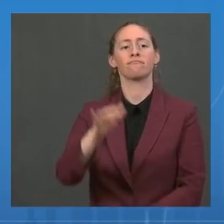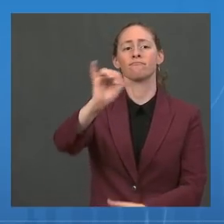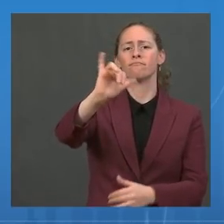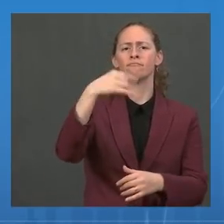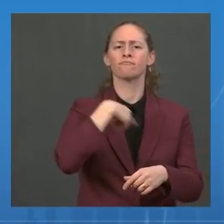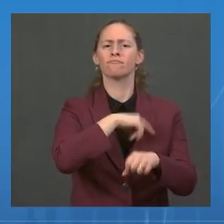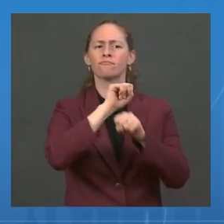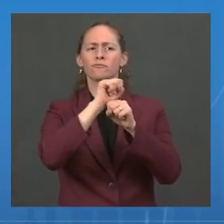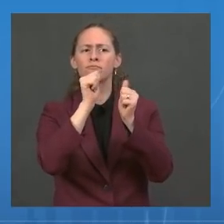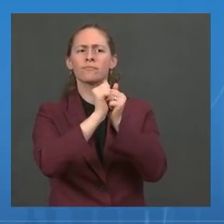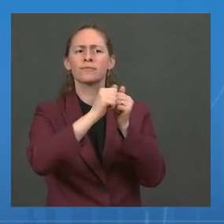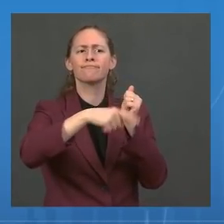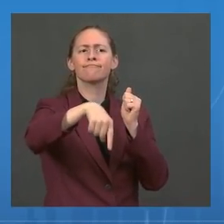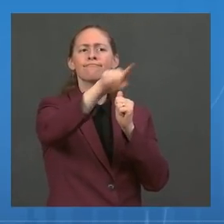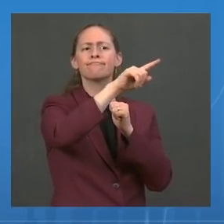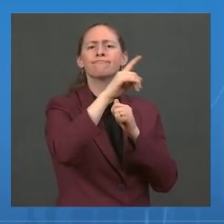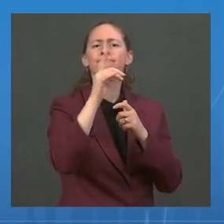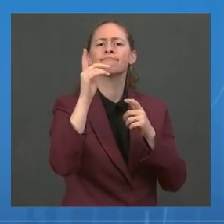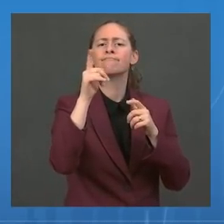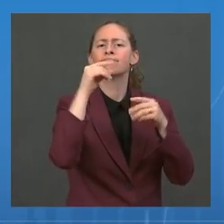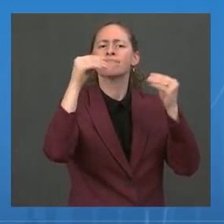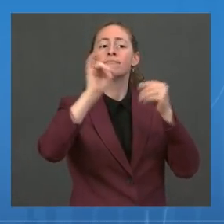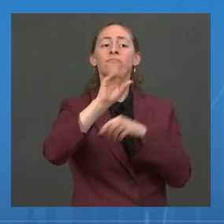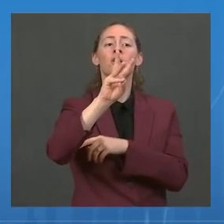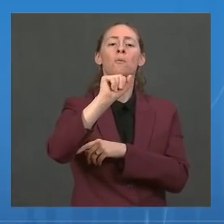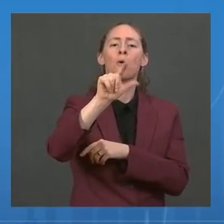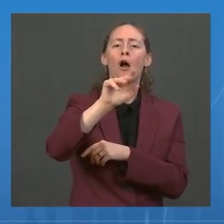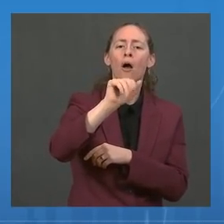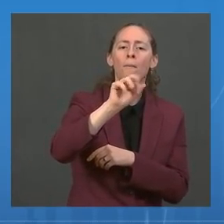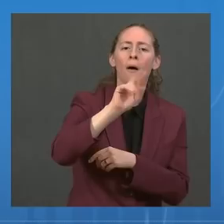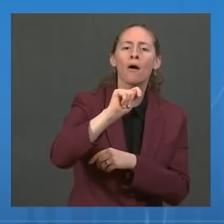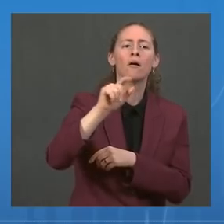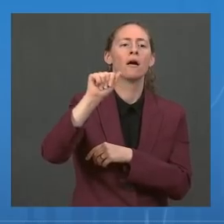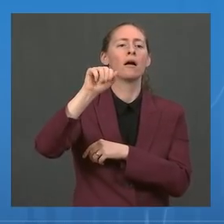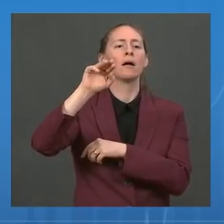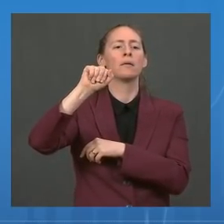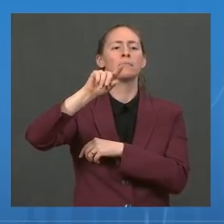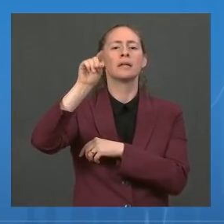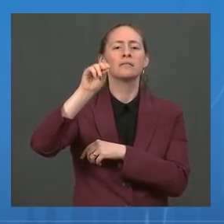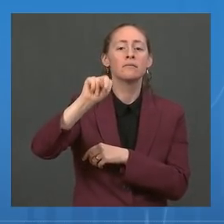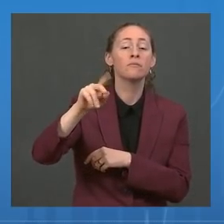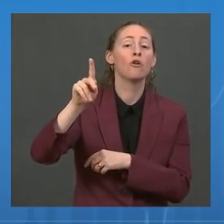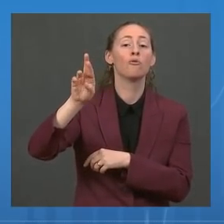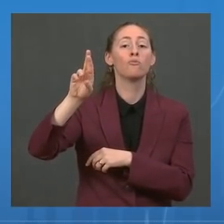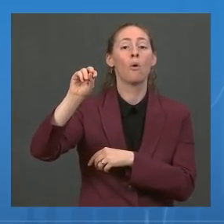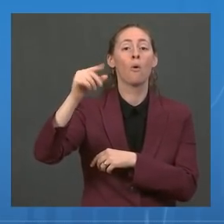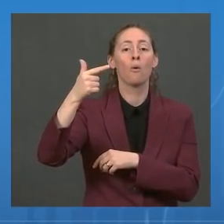Walmart, Amazon, and Kroger -- who have all agreed to sell these at-home tests at their costs,